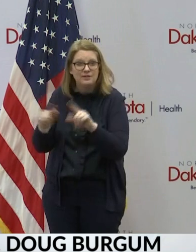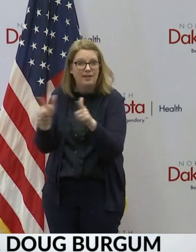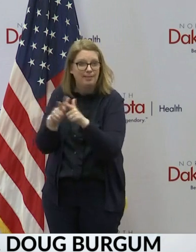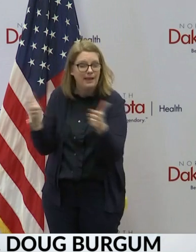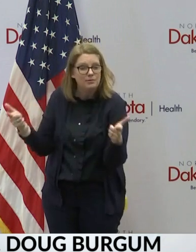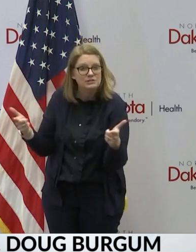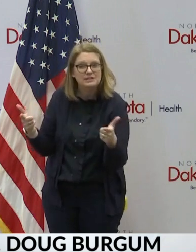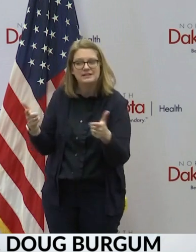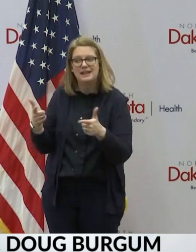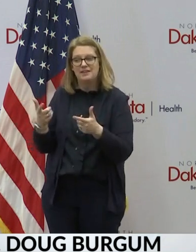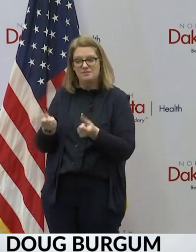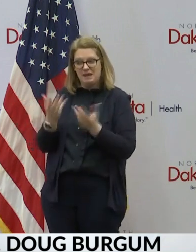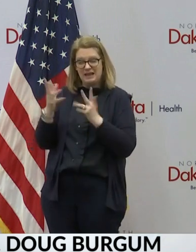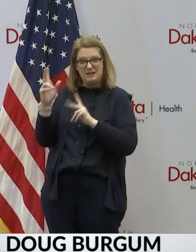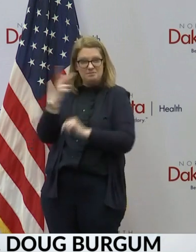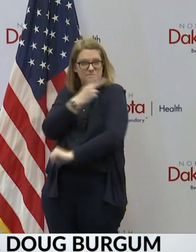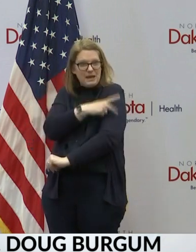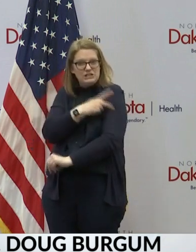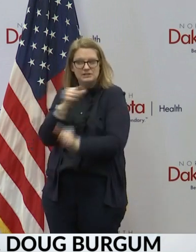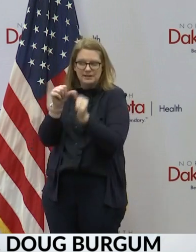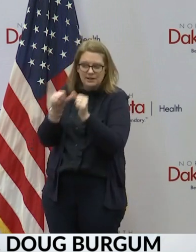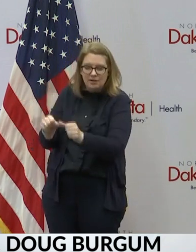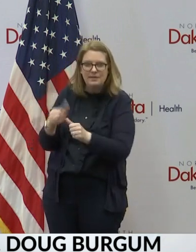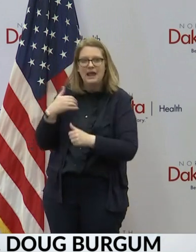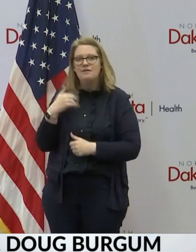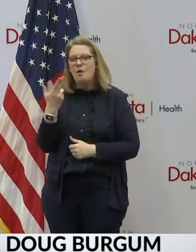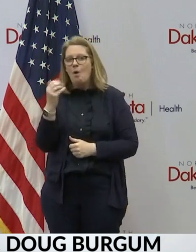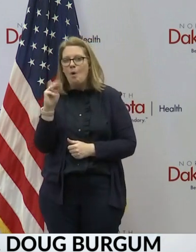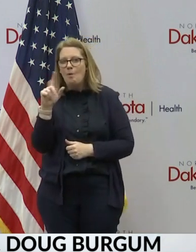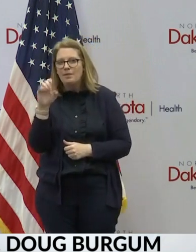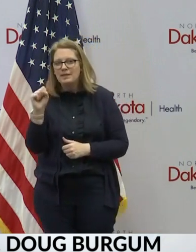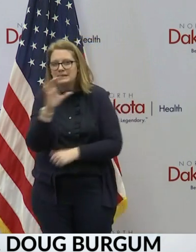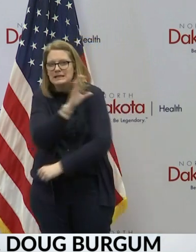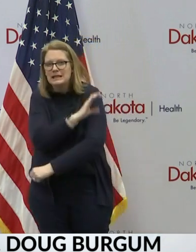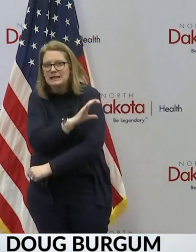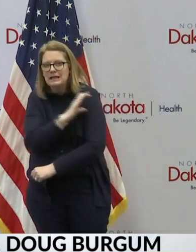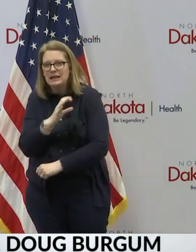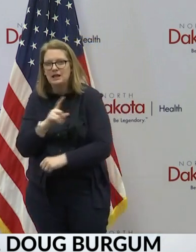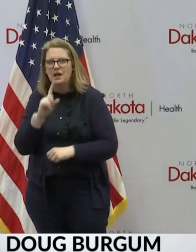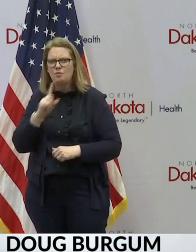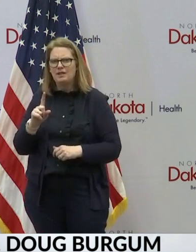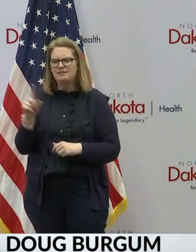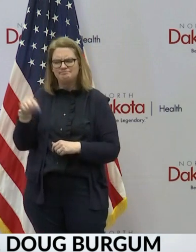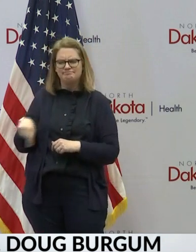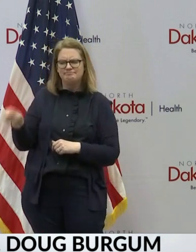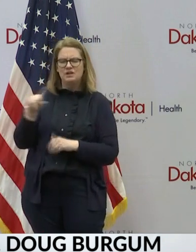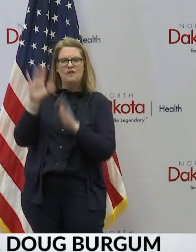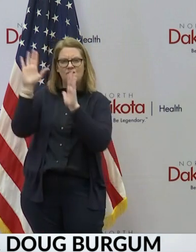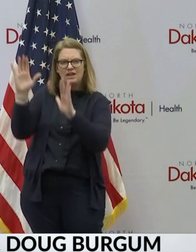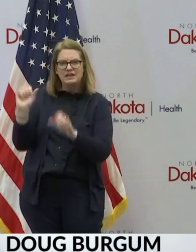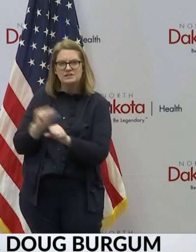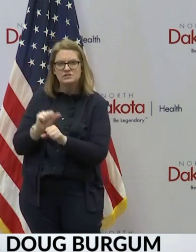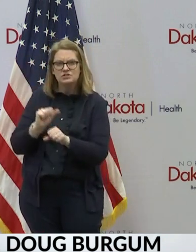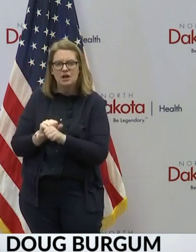THEY SERVE PATIENTS THAT COVER LANGUAGE TRANSLATION AND DO THIS BEAUTIFULLY OVER 22 LANGUAGES, WITH A LOT OF EXISTING PATIENTS.